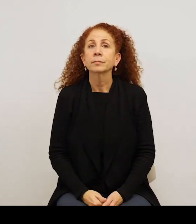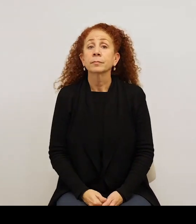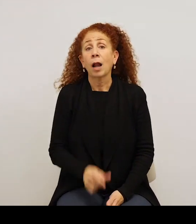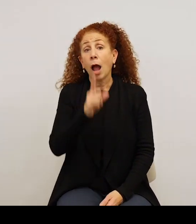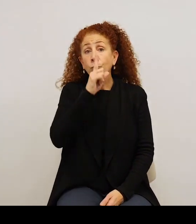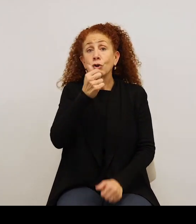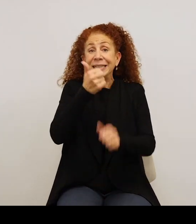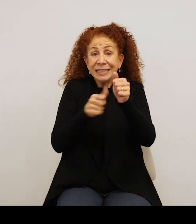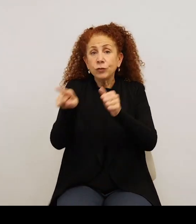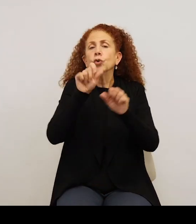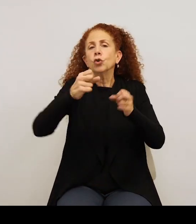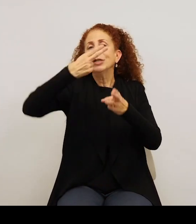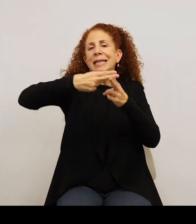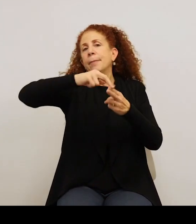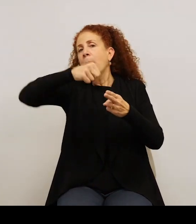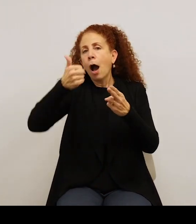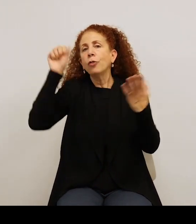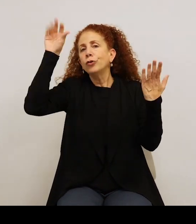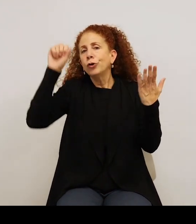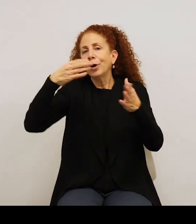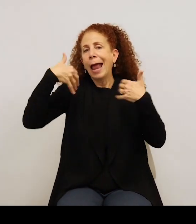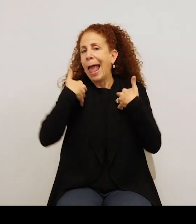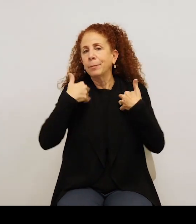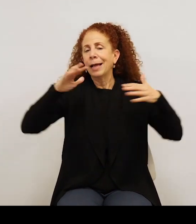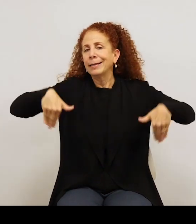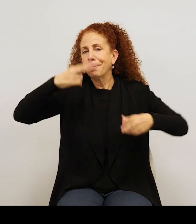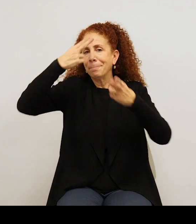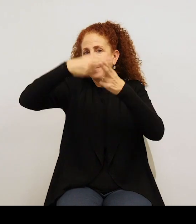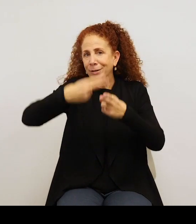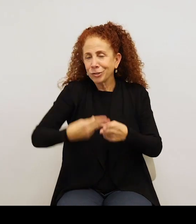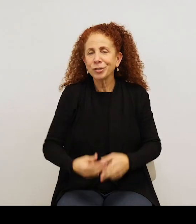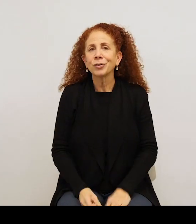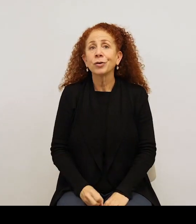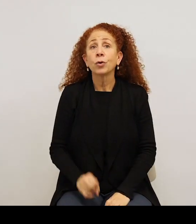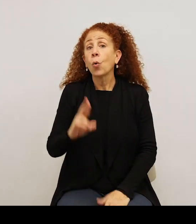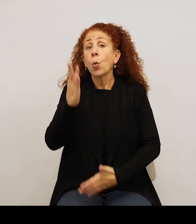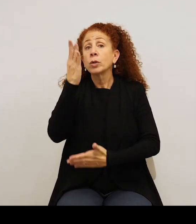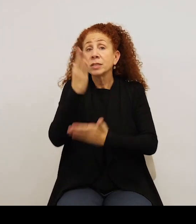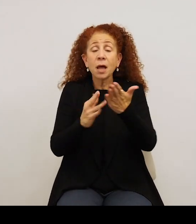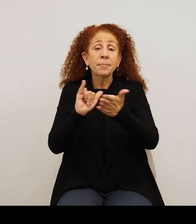numerous other animals that are missing here or even some that are distinct to Philadelphia.